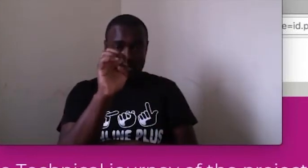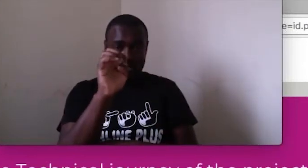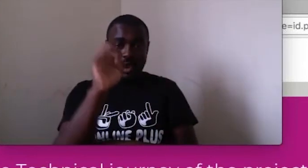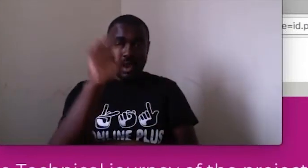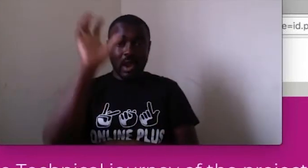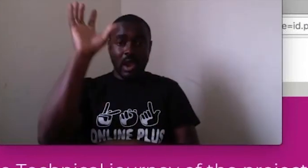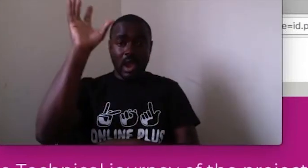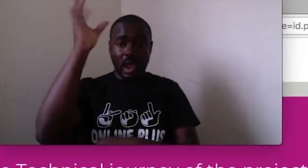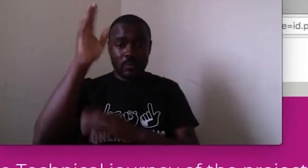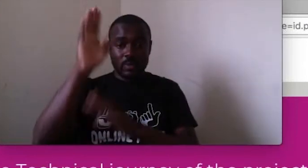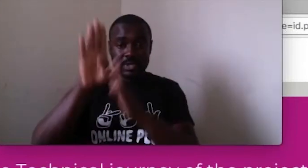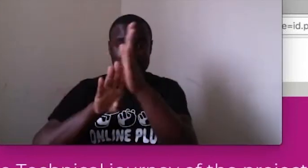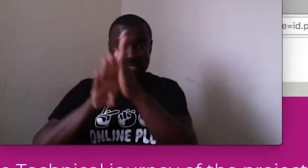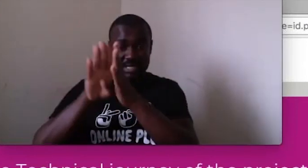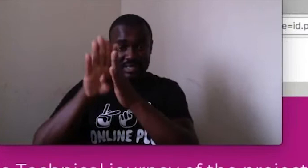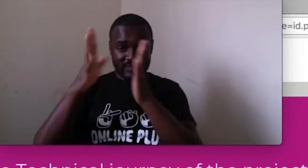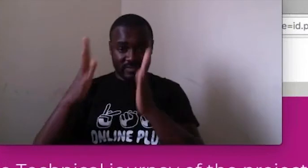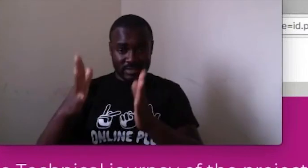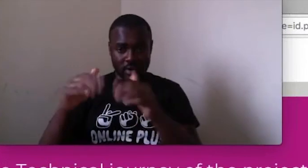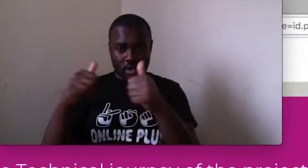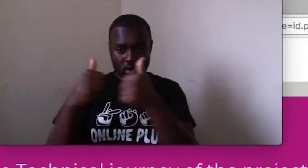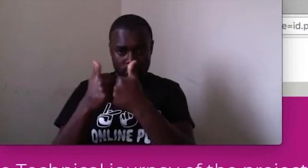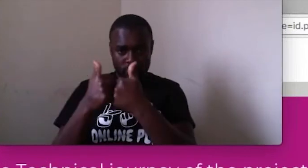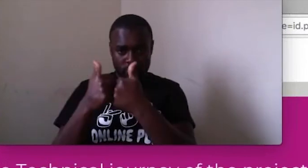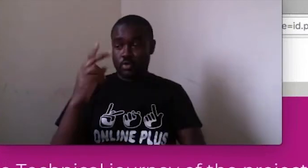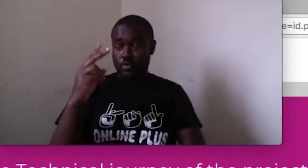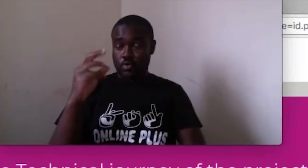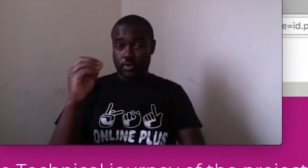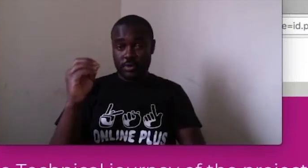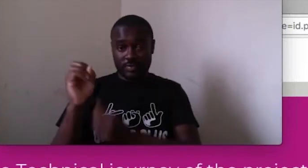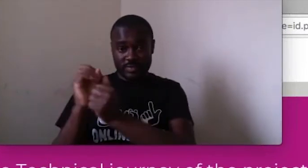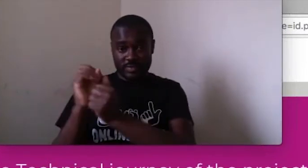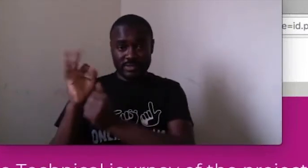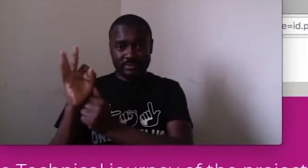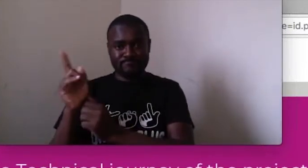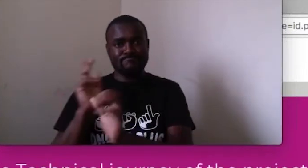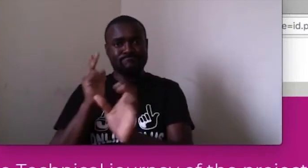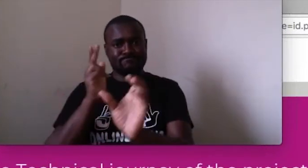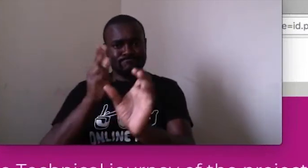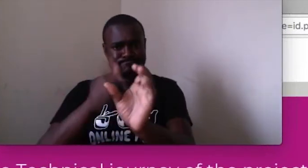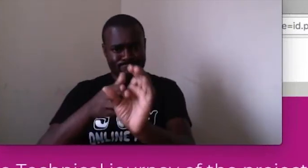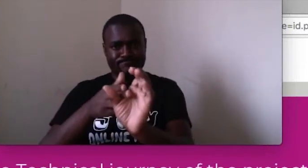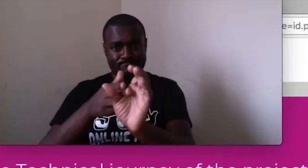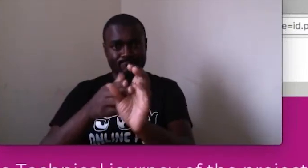Google Cloud Developer Challenge in the year 2013